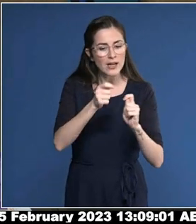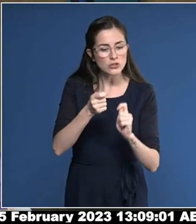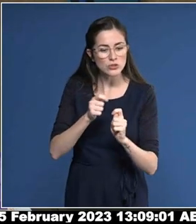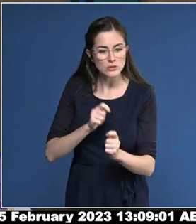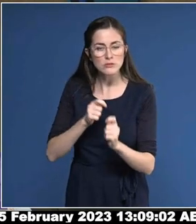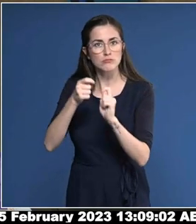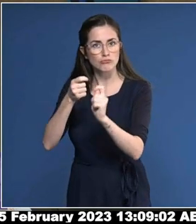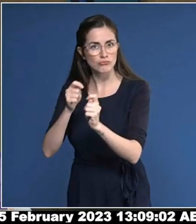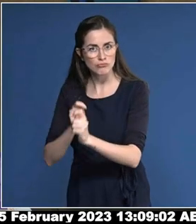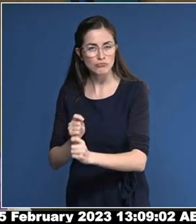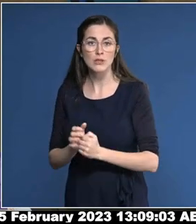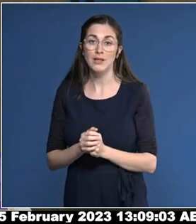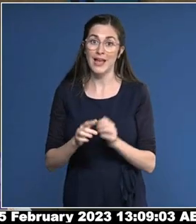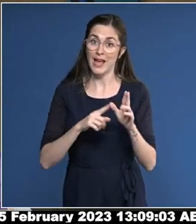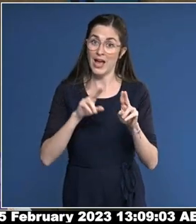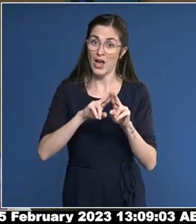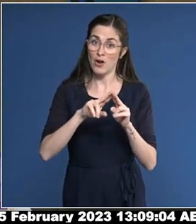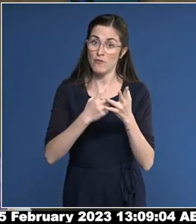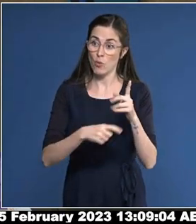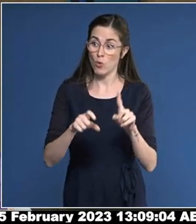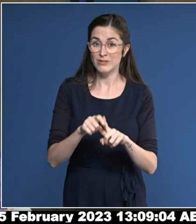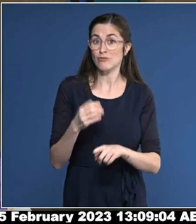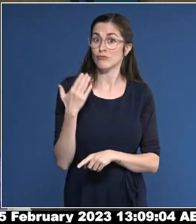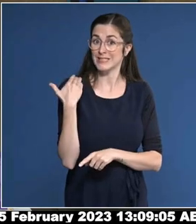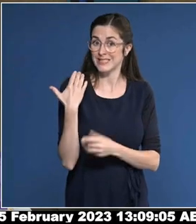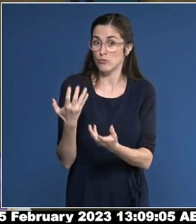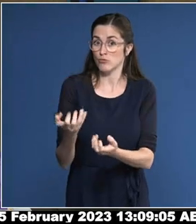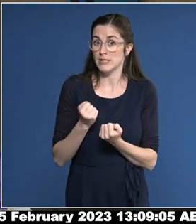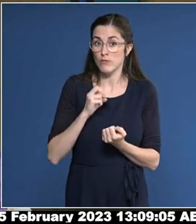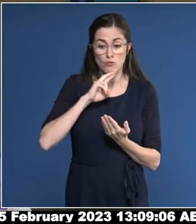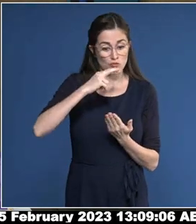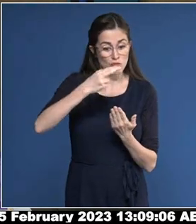Afford has only recently received the report of the Commissioners, but there's nothing in